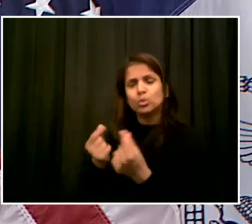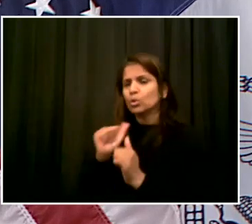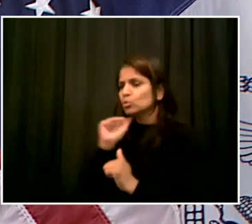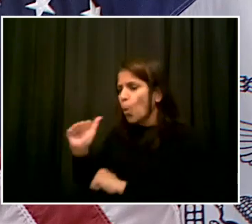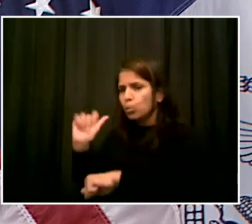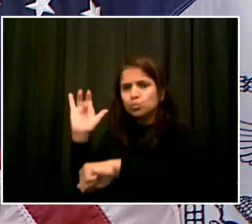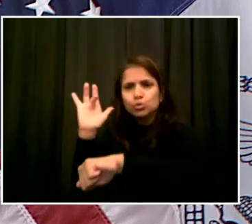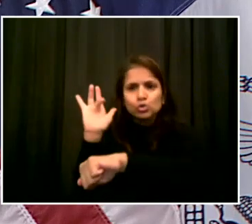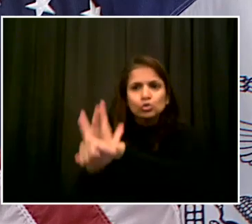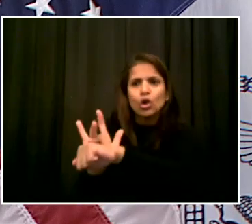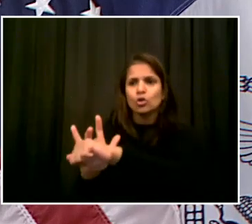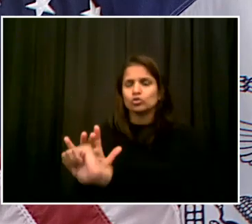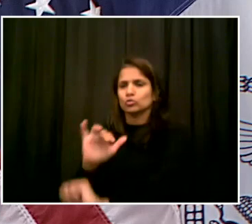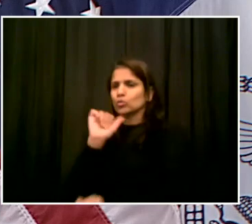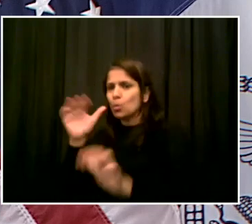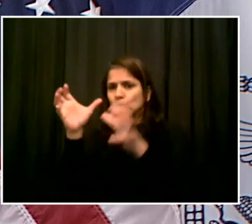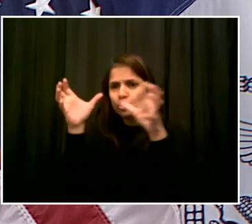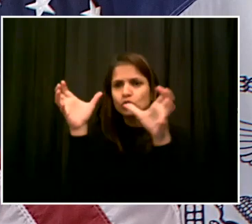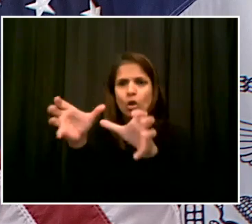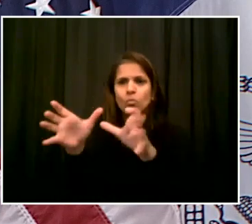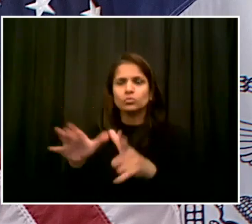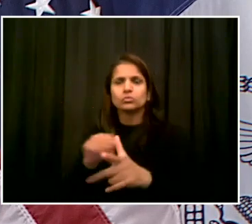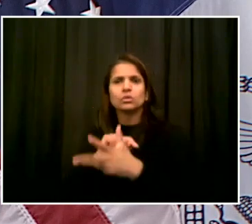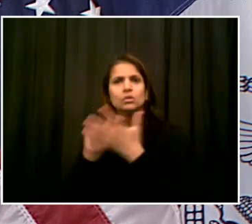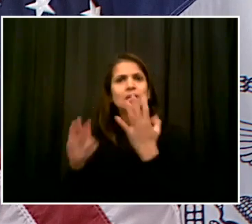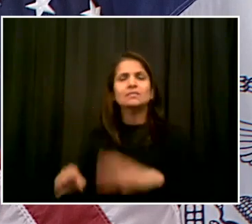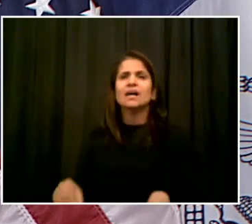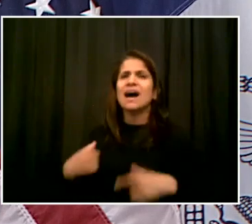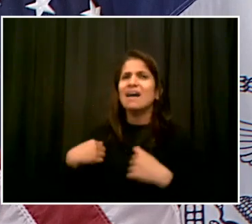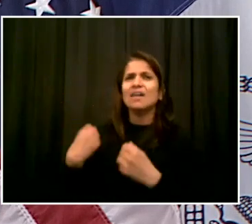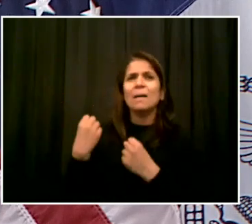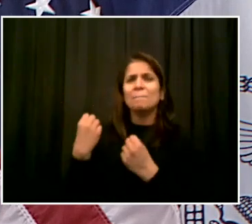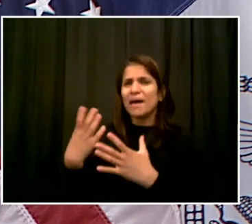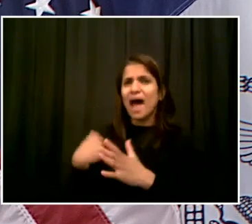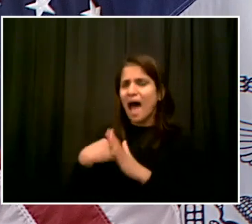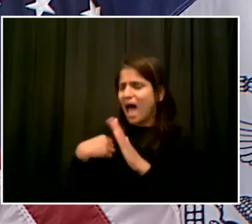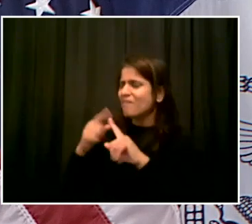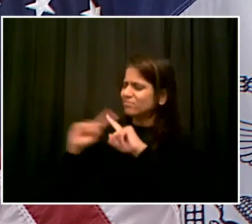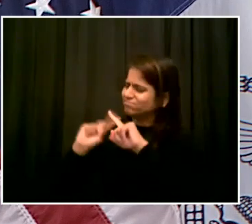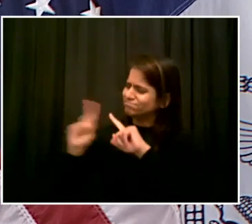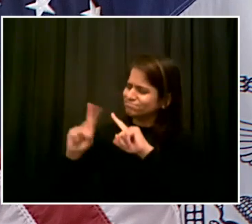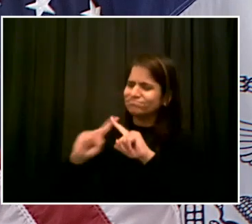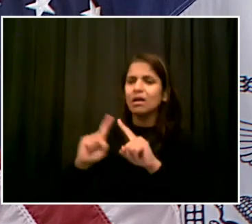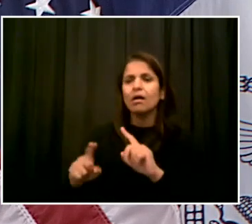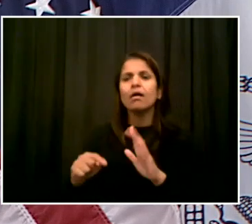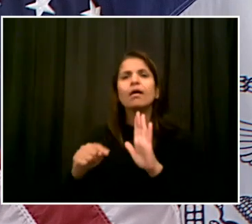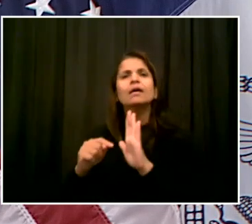POLICE FORCE. IN ADDITION TO THAT WE ARE